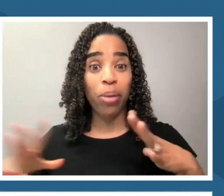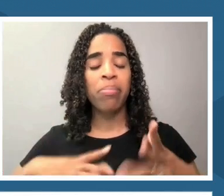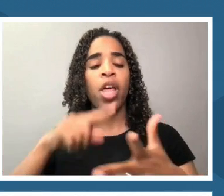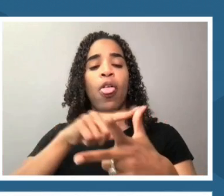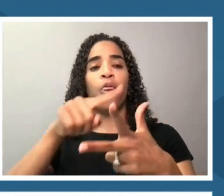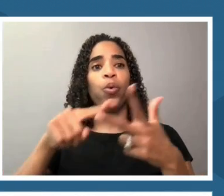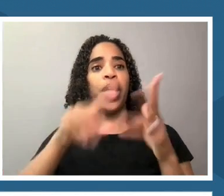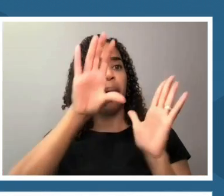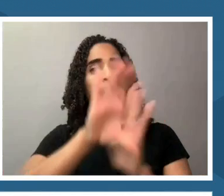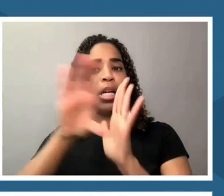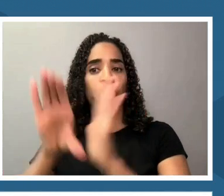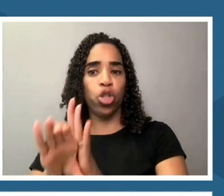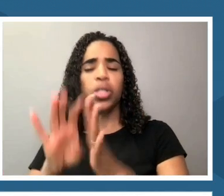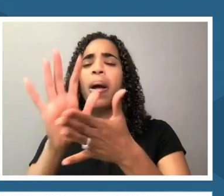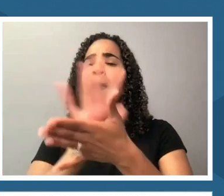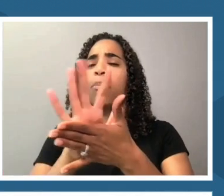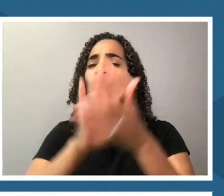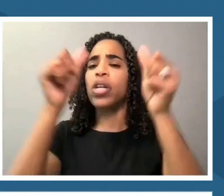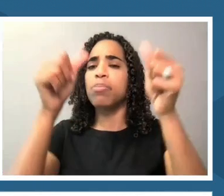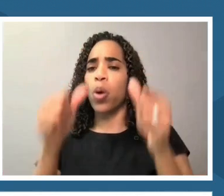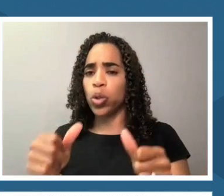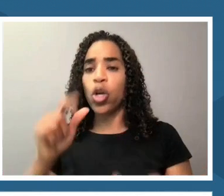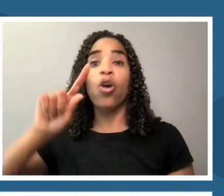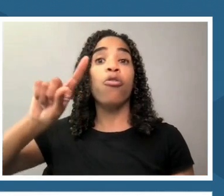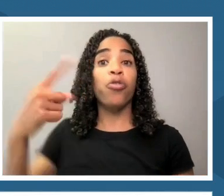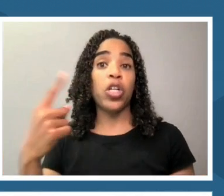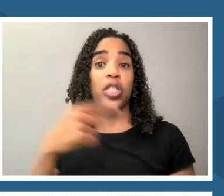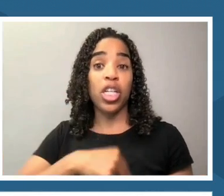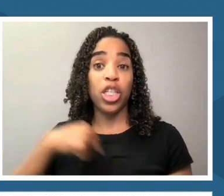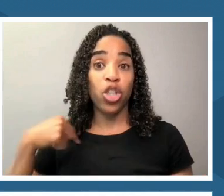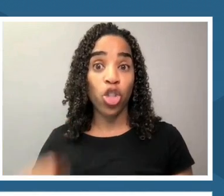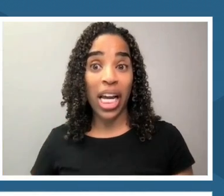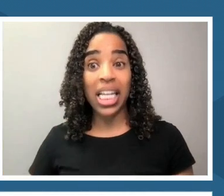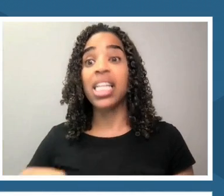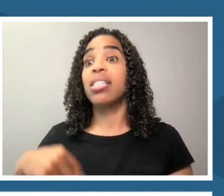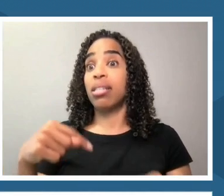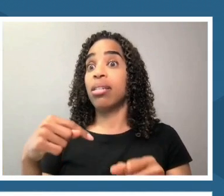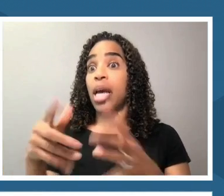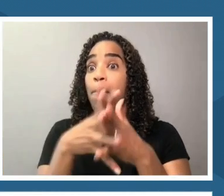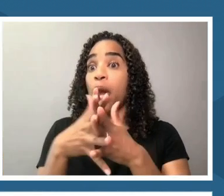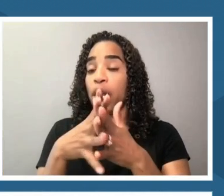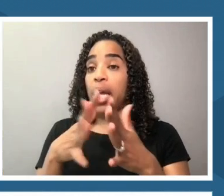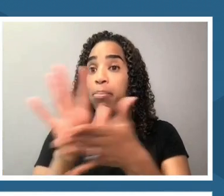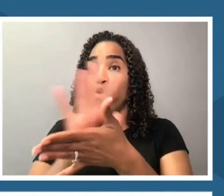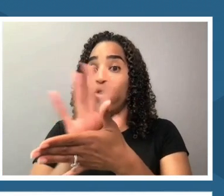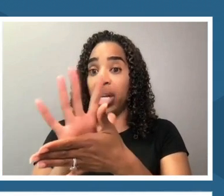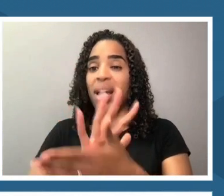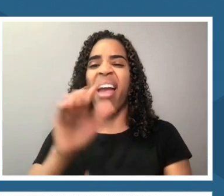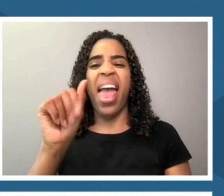featuring the first chinese american movie star anime wong so tk similar to